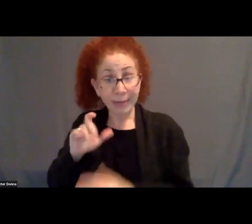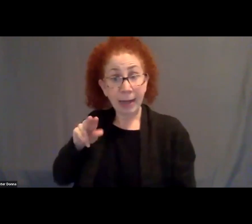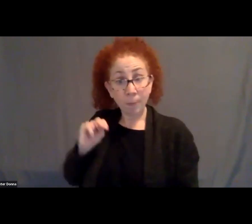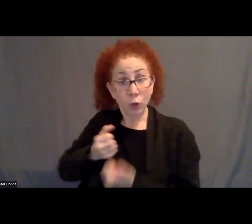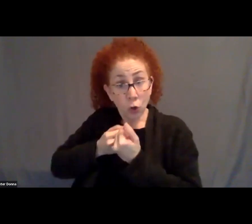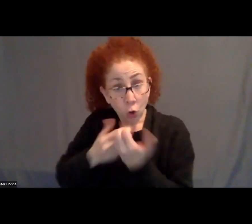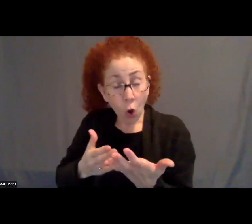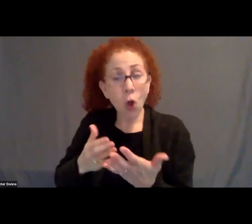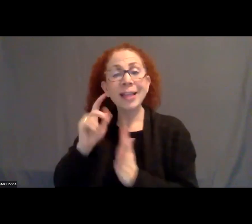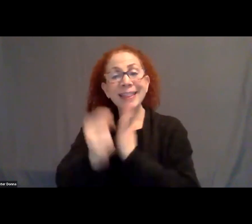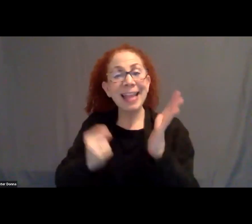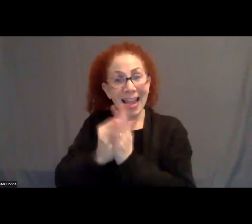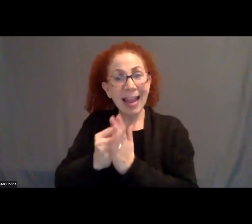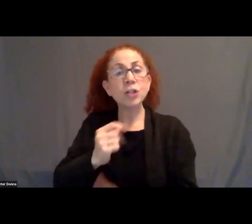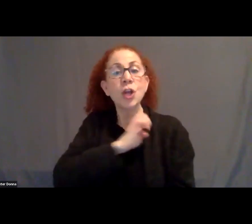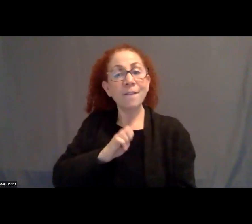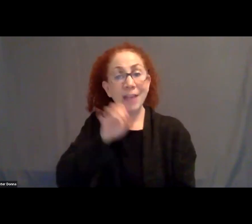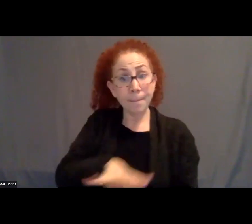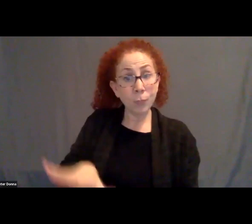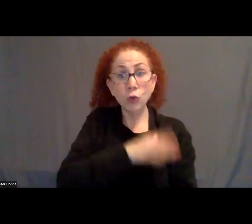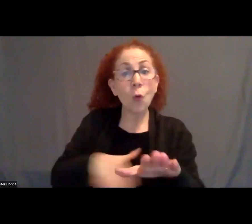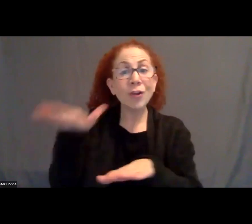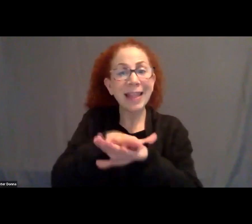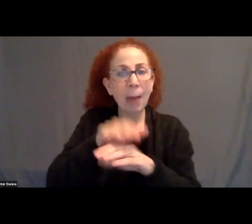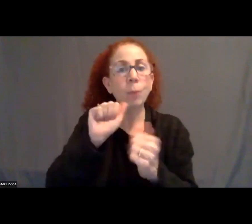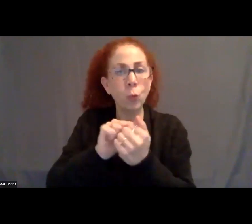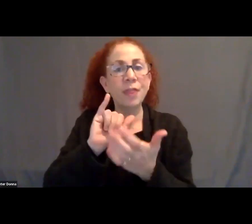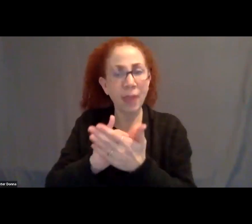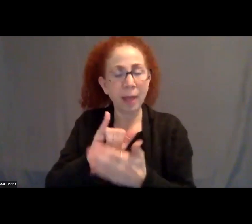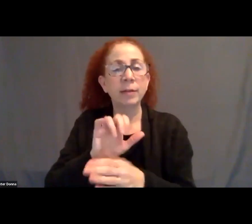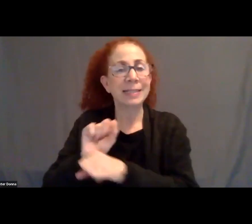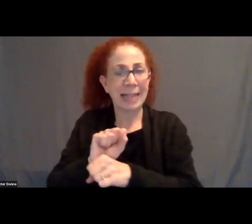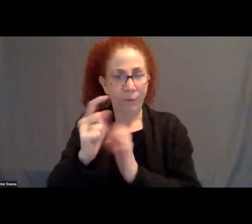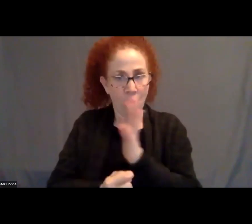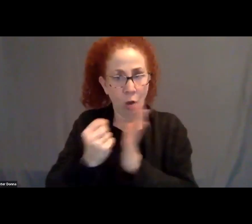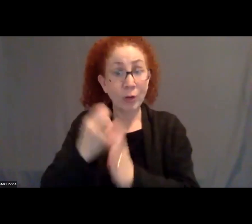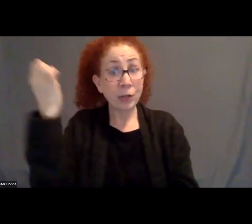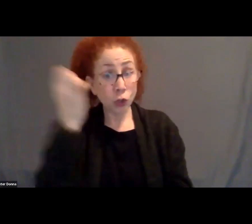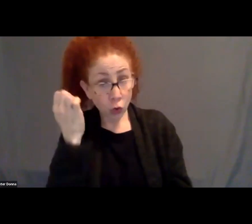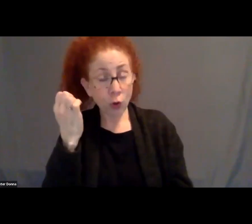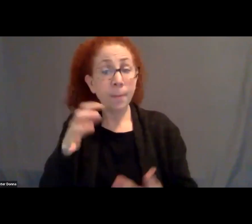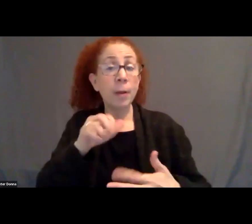to overlap with the post-slavery era. And in Europe, the Americas, and Caribbean,